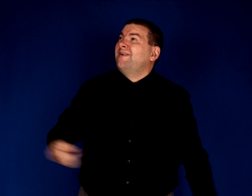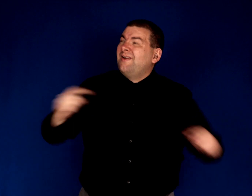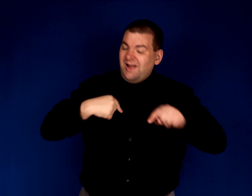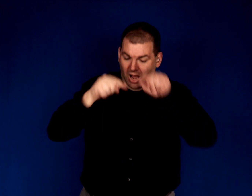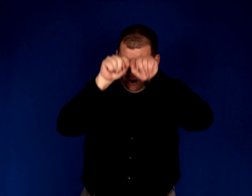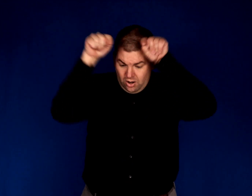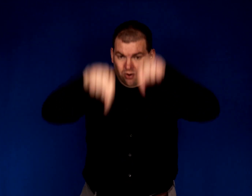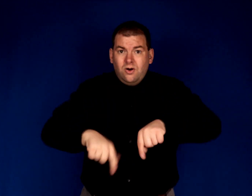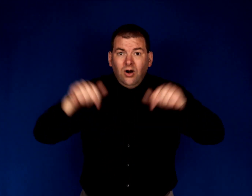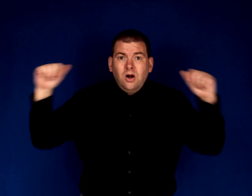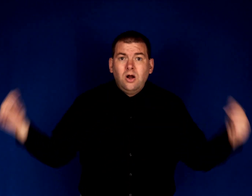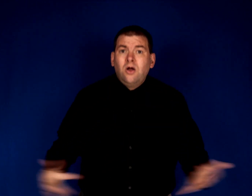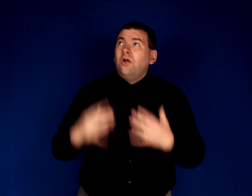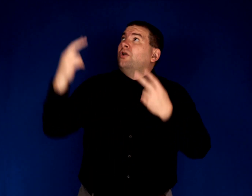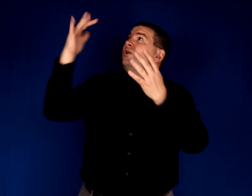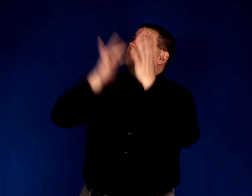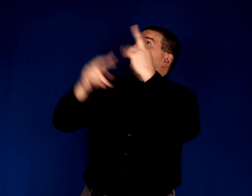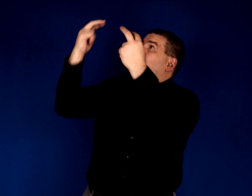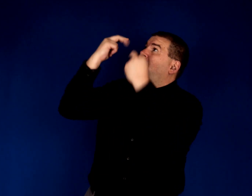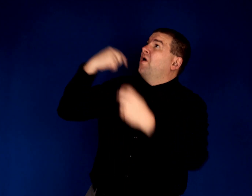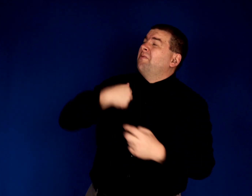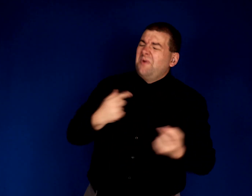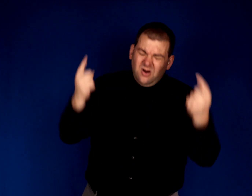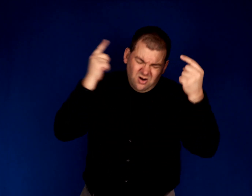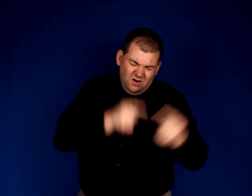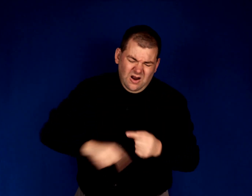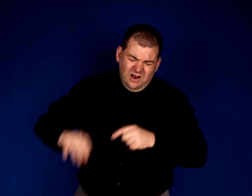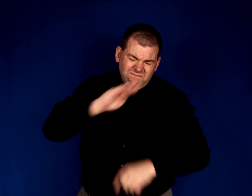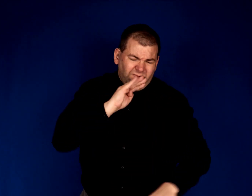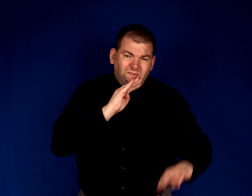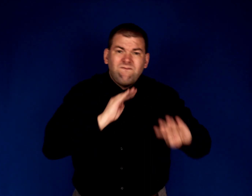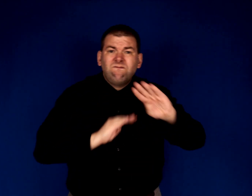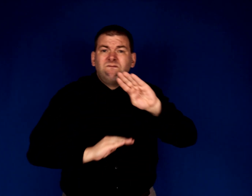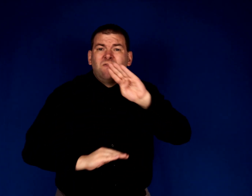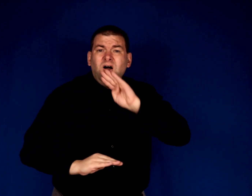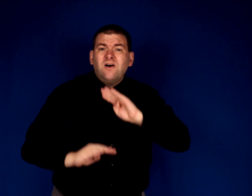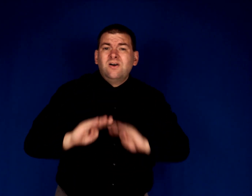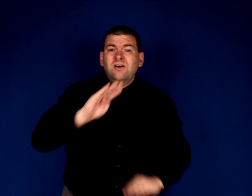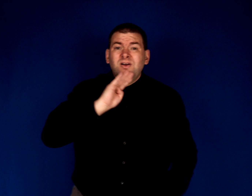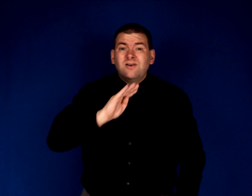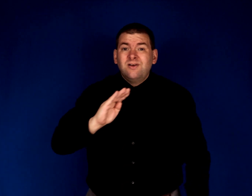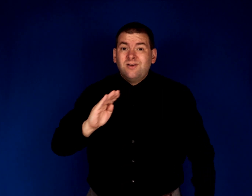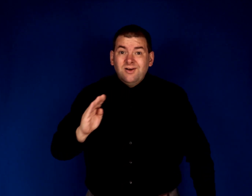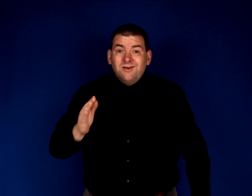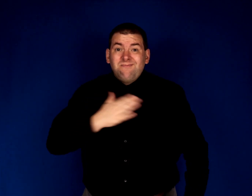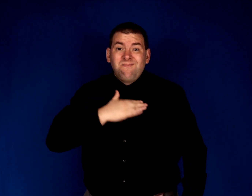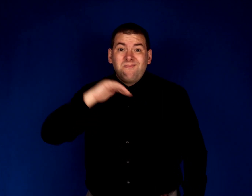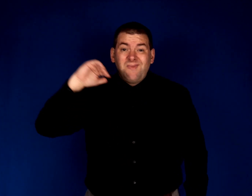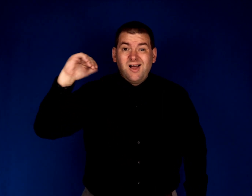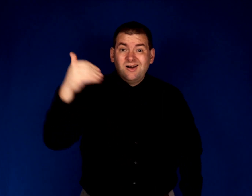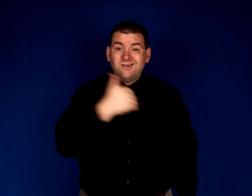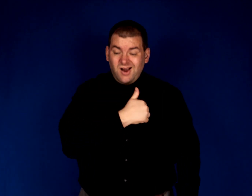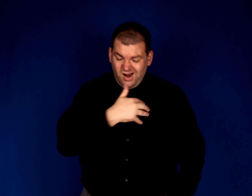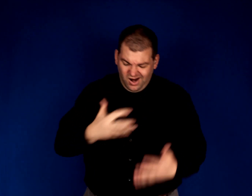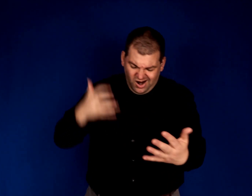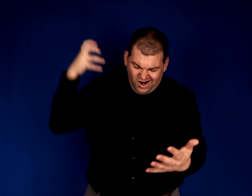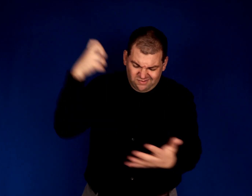when I was dyin’ He saw me when I was cryin’ When my soul